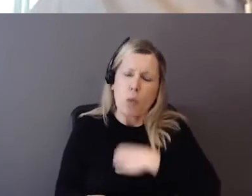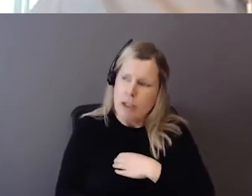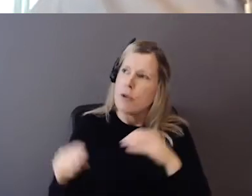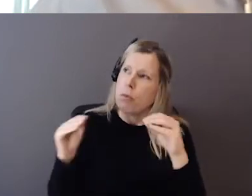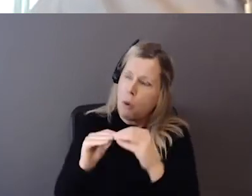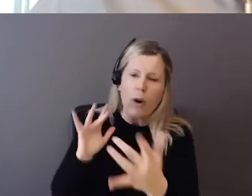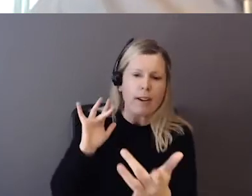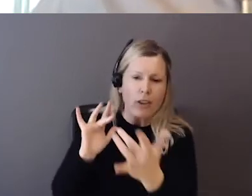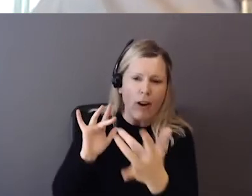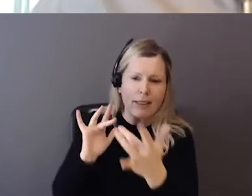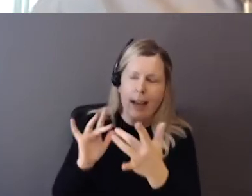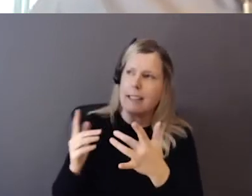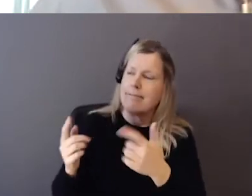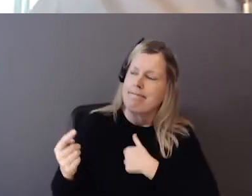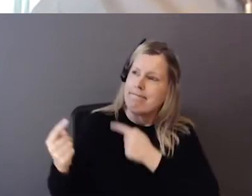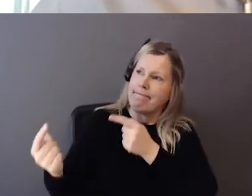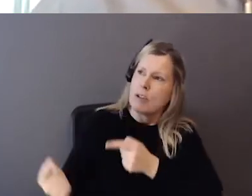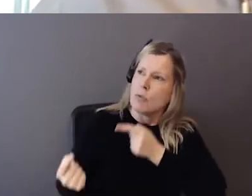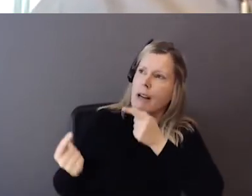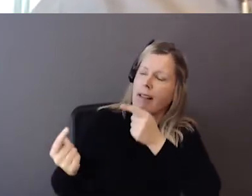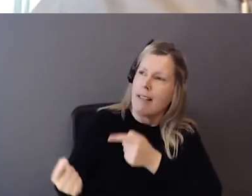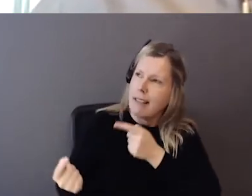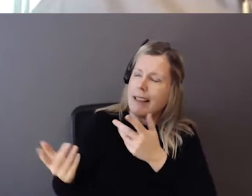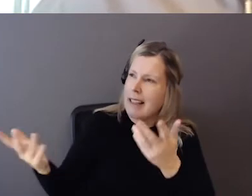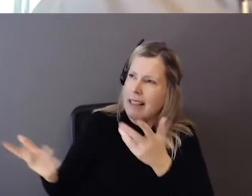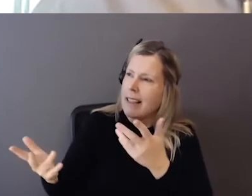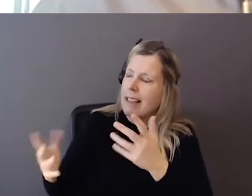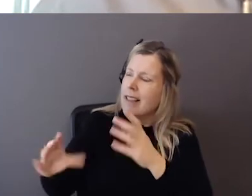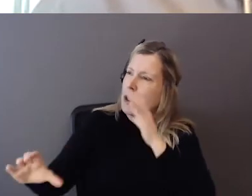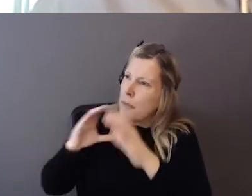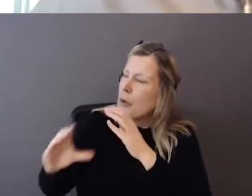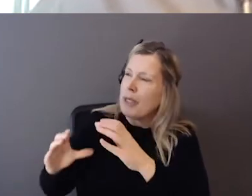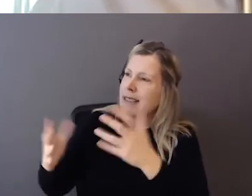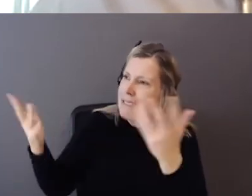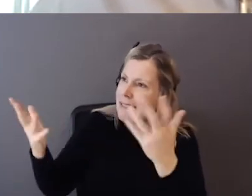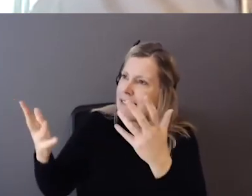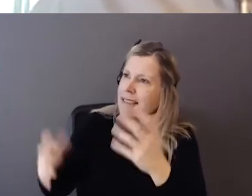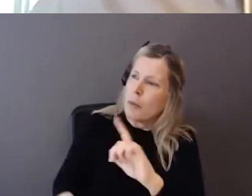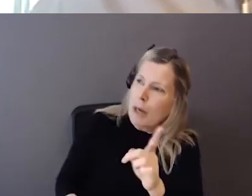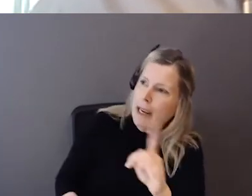it was a struggle to actually get someone to actually connect with me. I would call and I